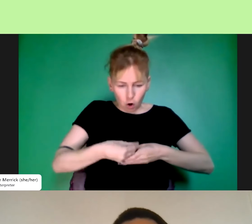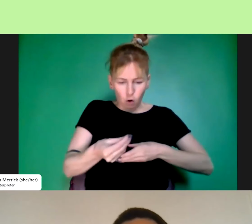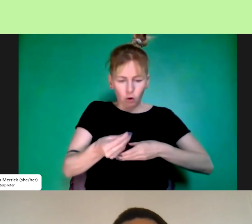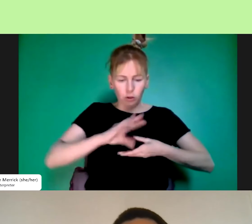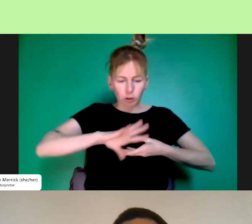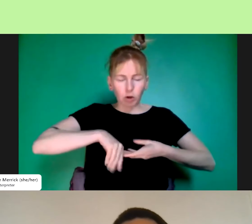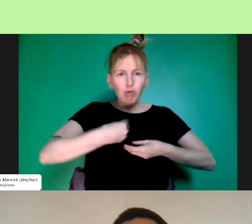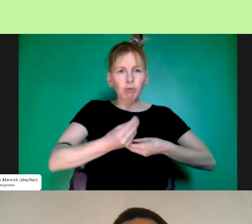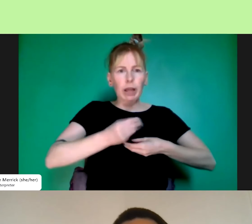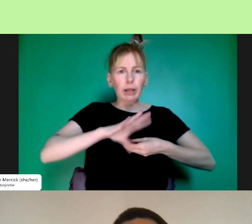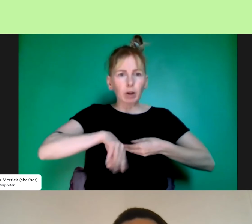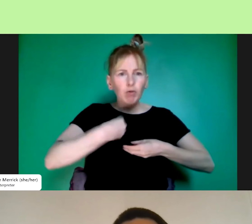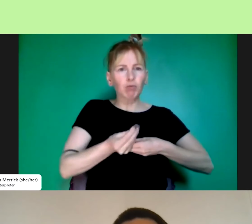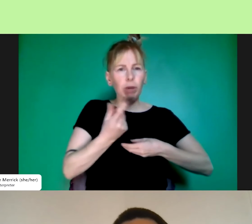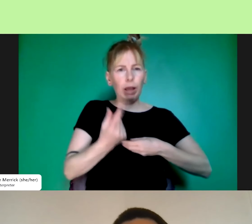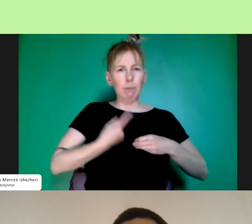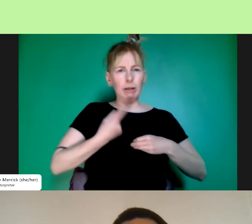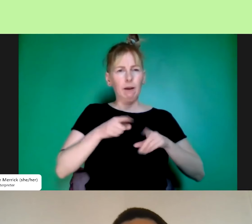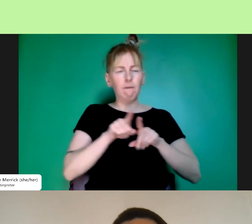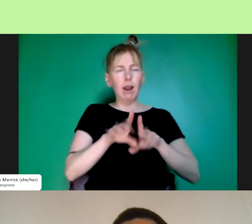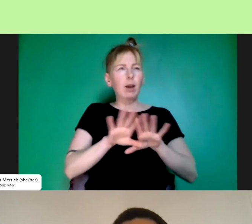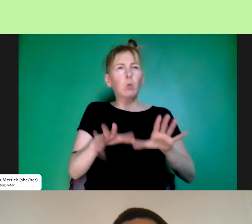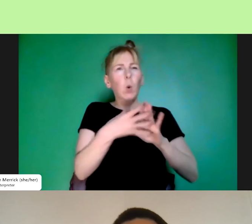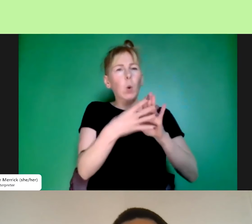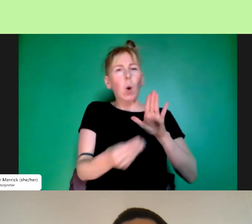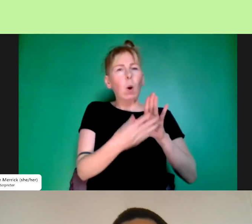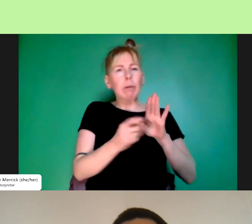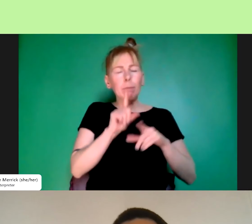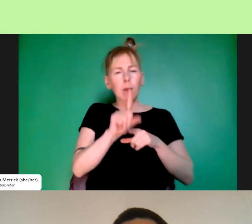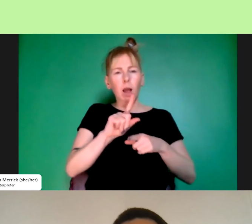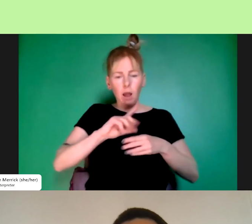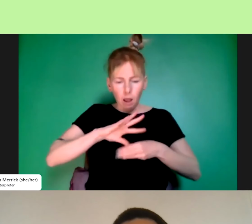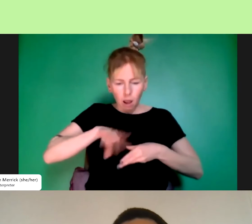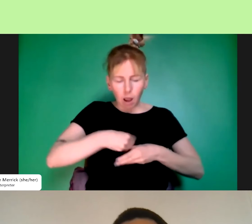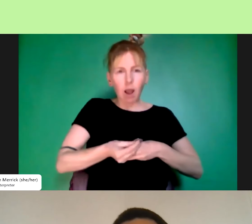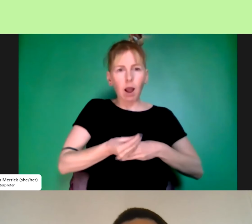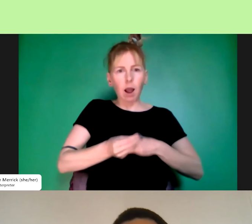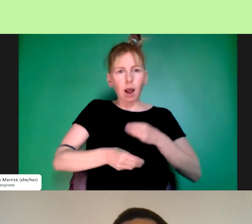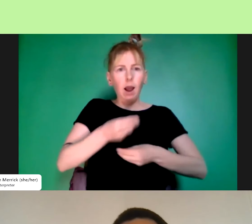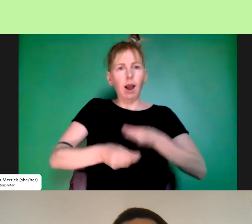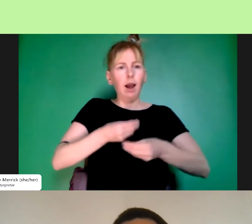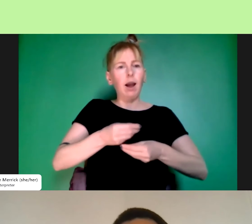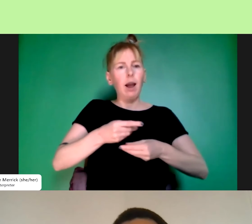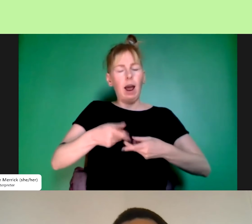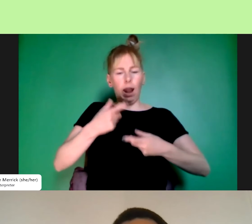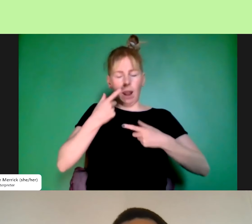a – it's a kind of progression where I undo myself as I keep repeating myself.